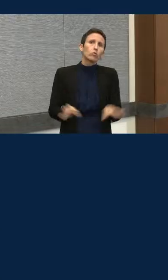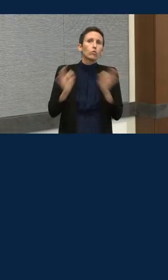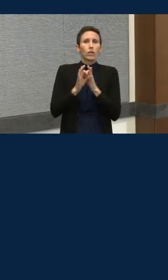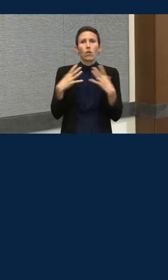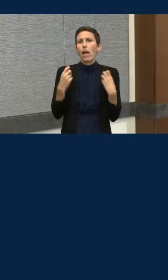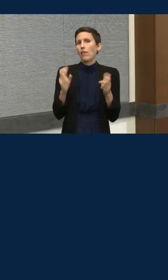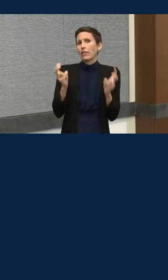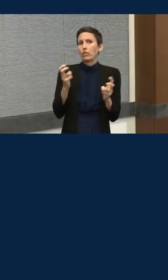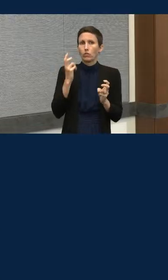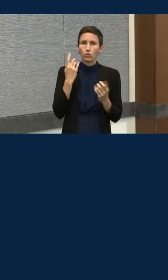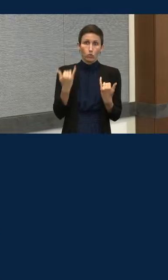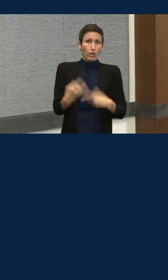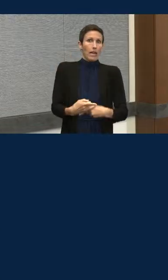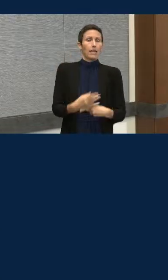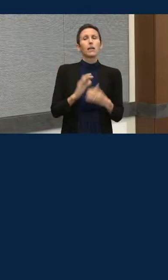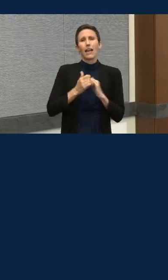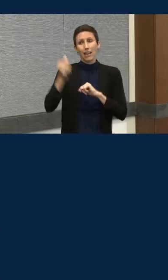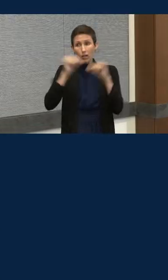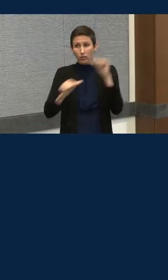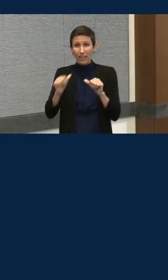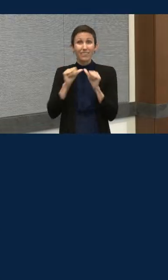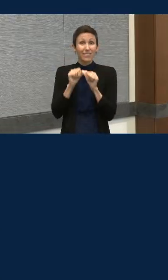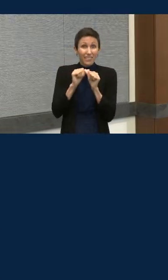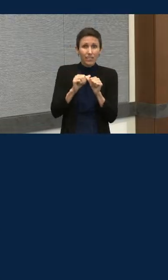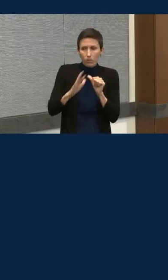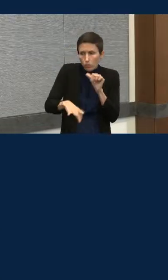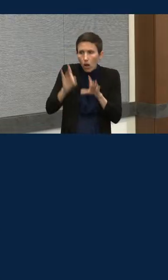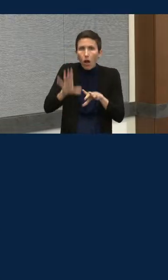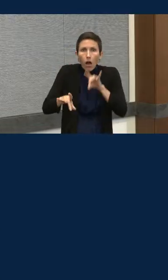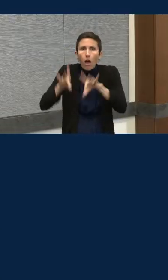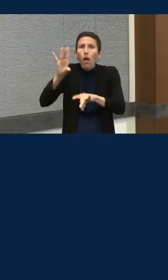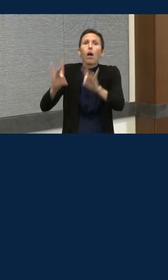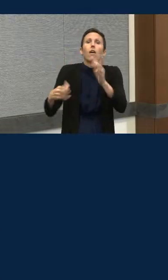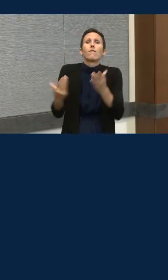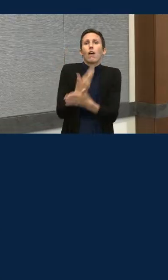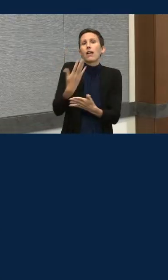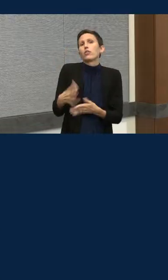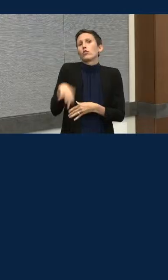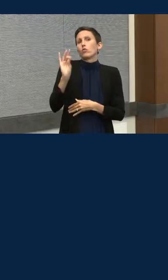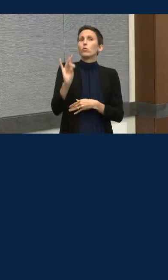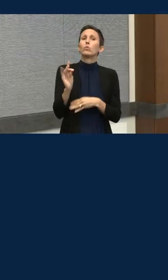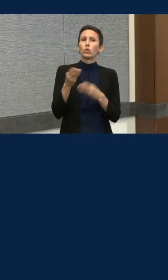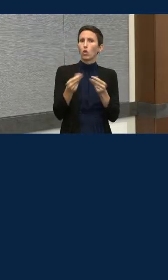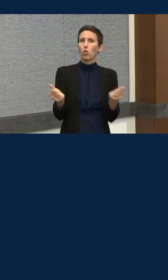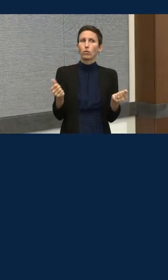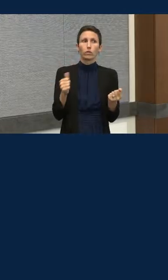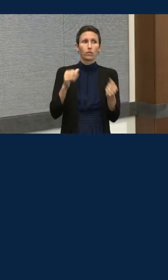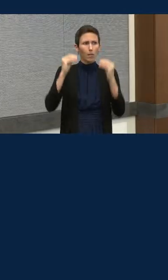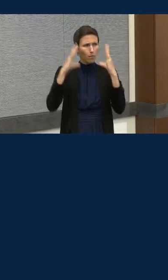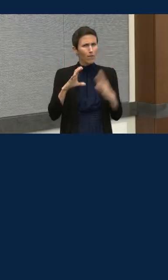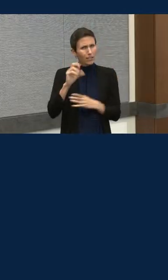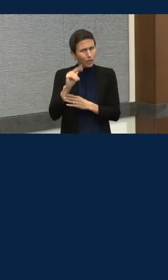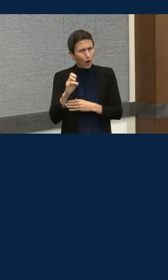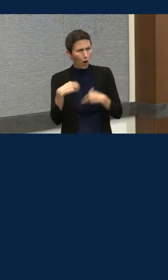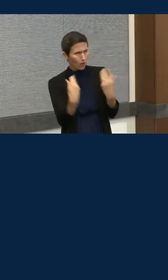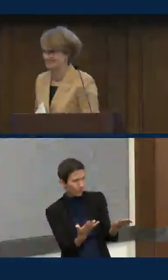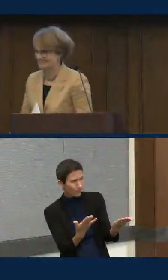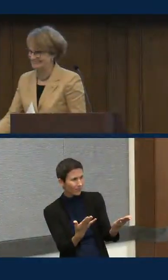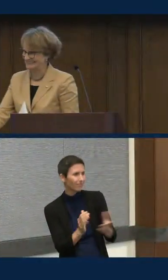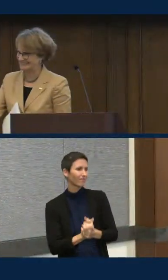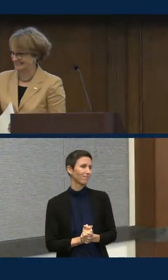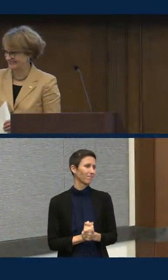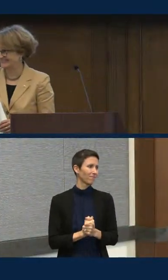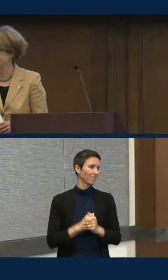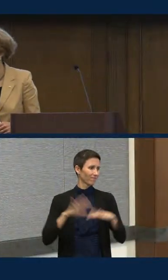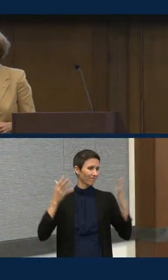new solutions.